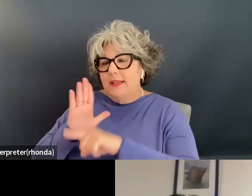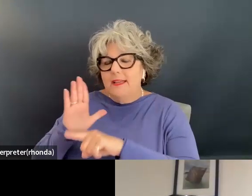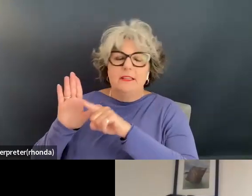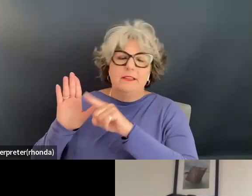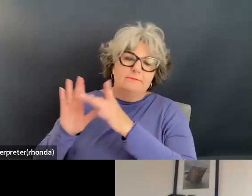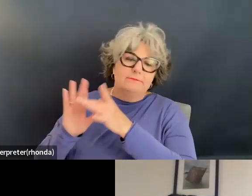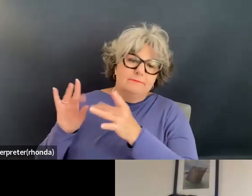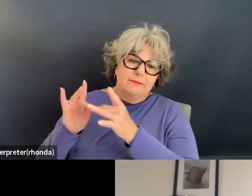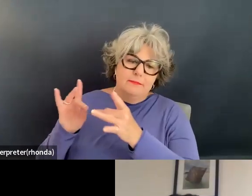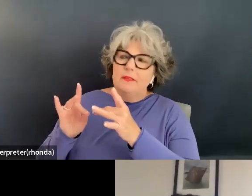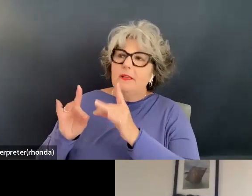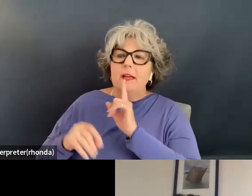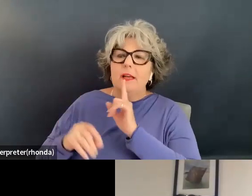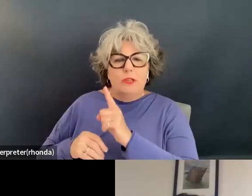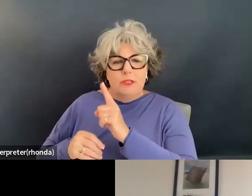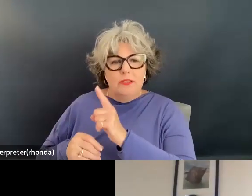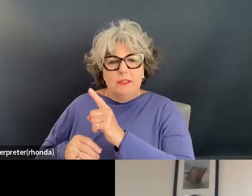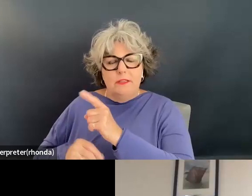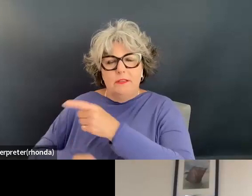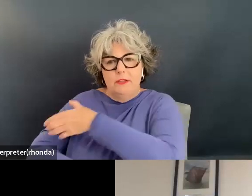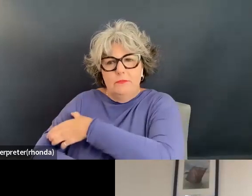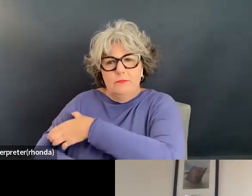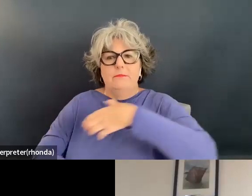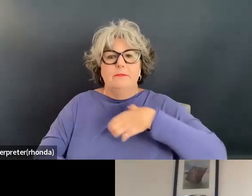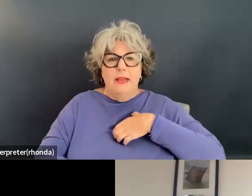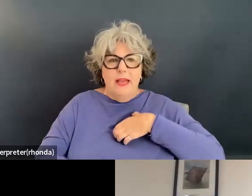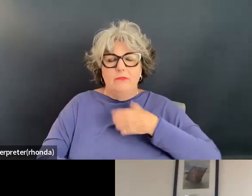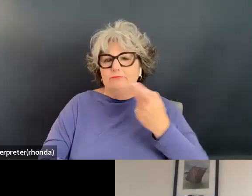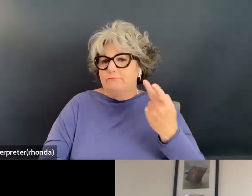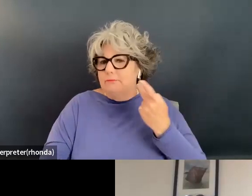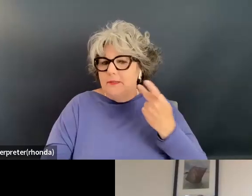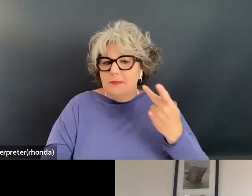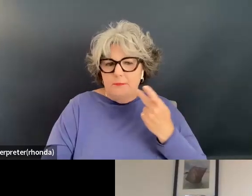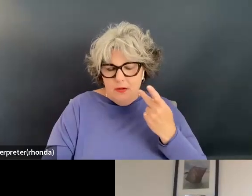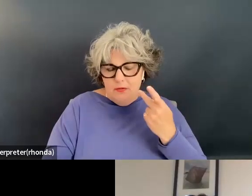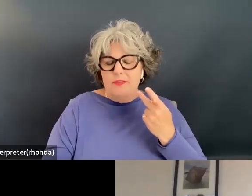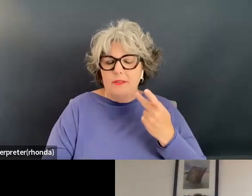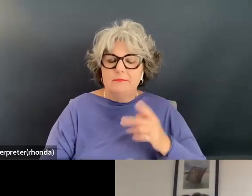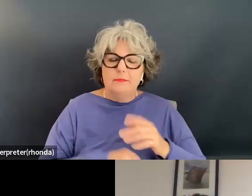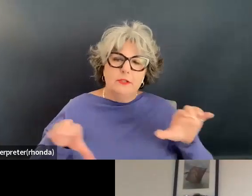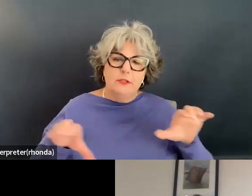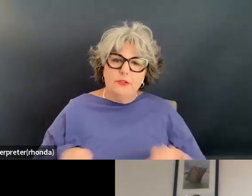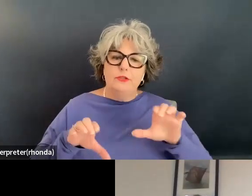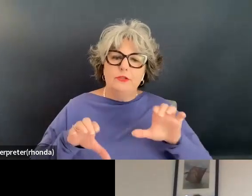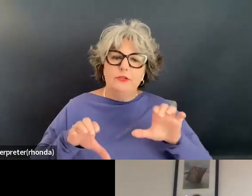and how much you empower both of us to do this and stand against all those stuff.